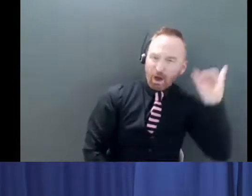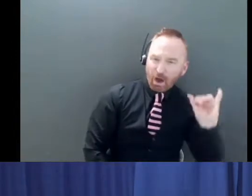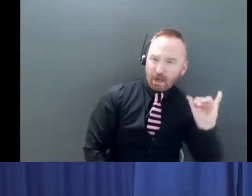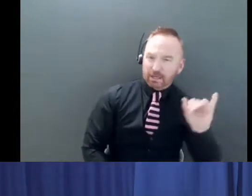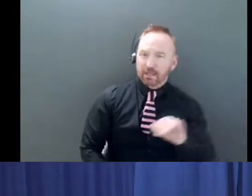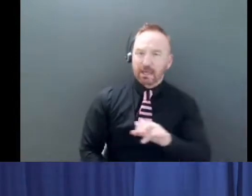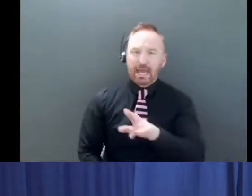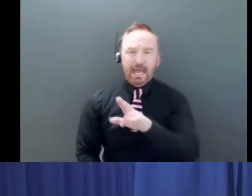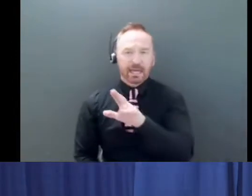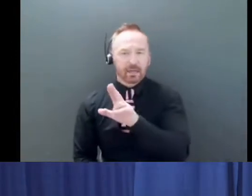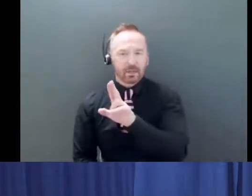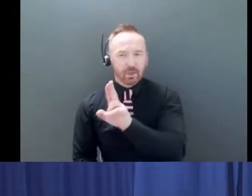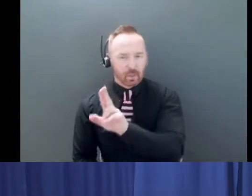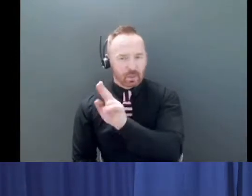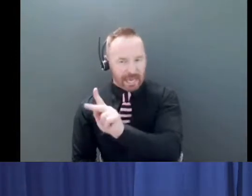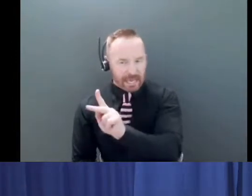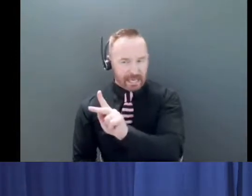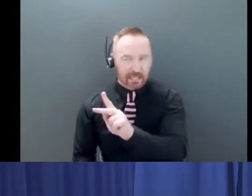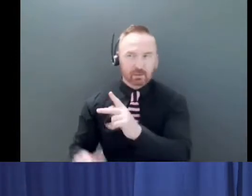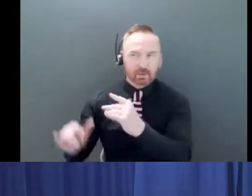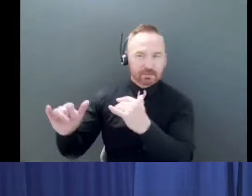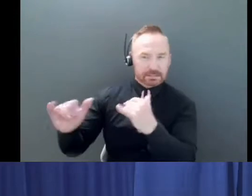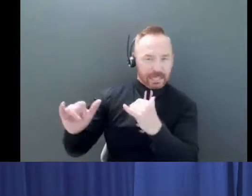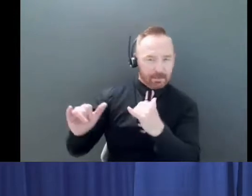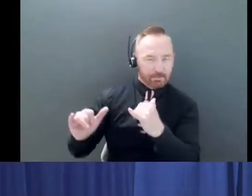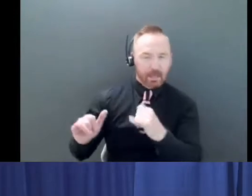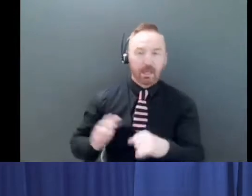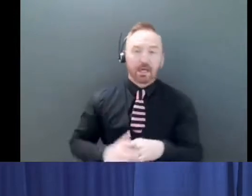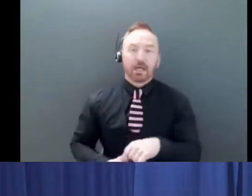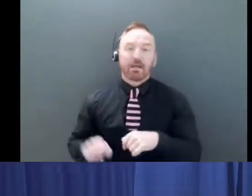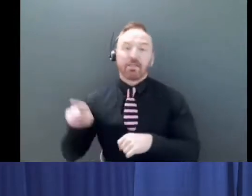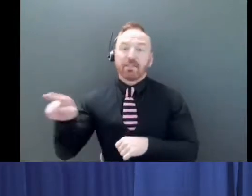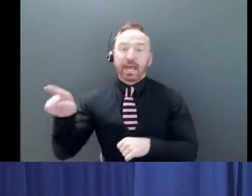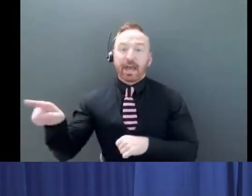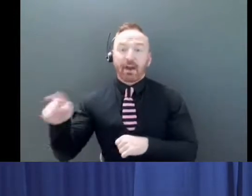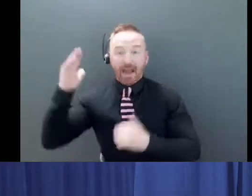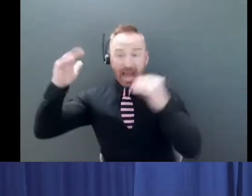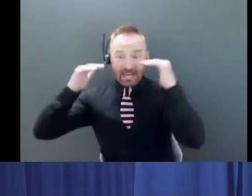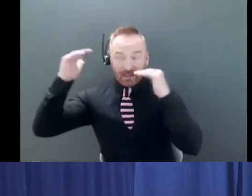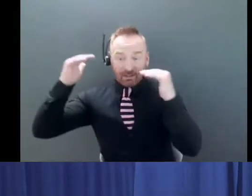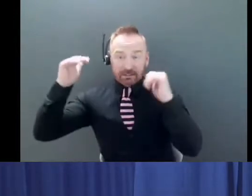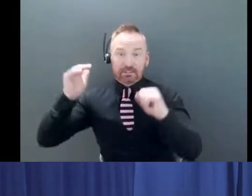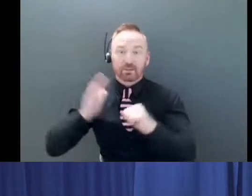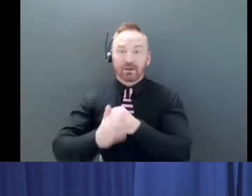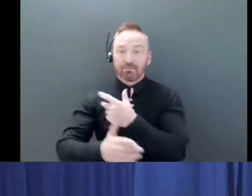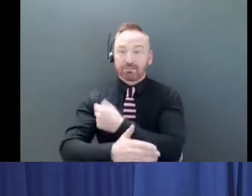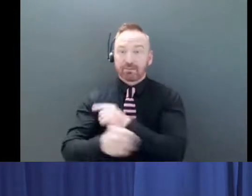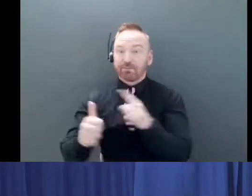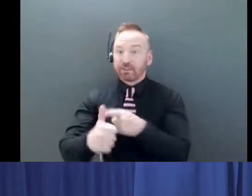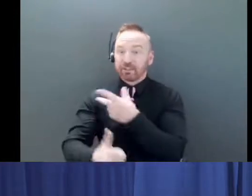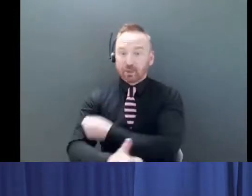uptake is 88% and 73% are fully vaccinated. Compare that to 86% first dose